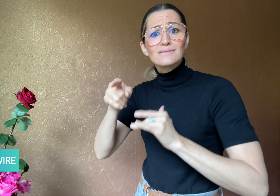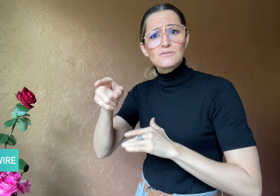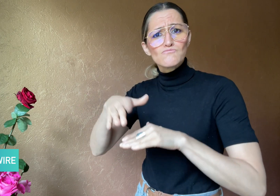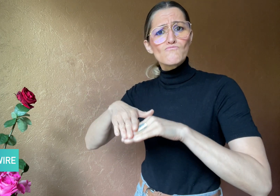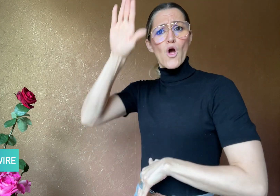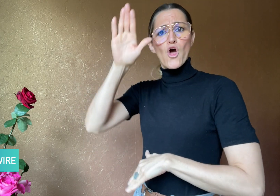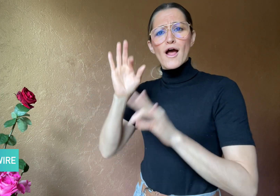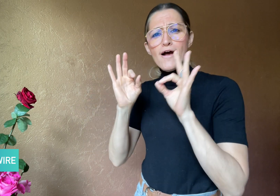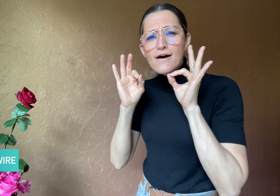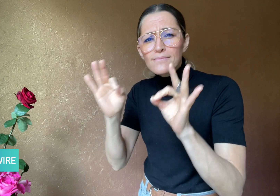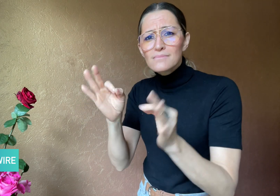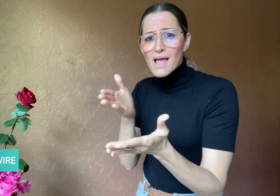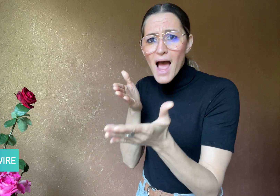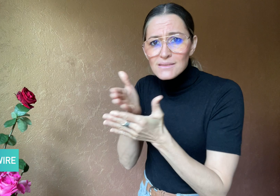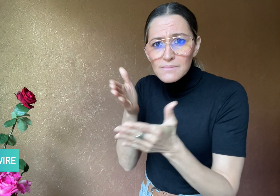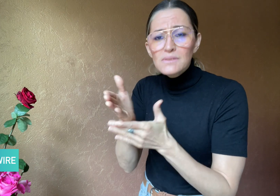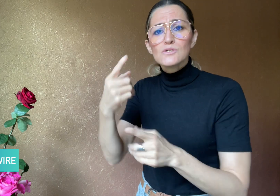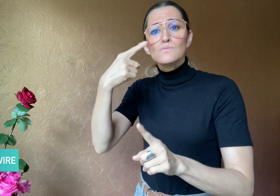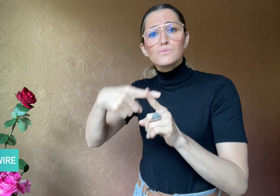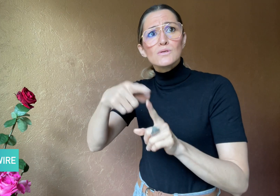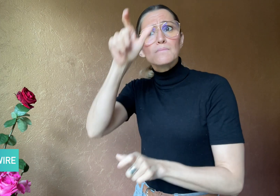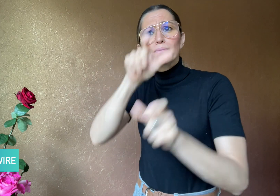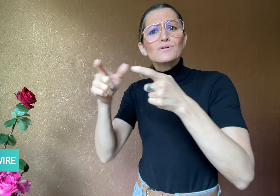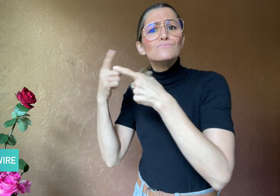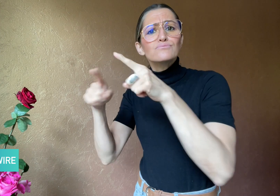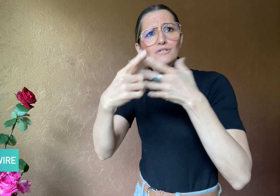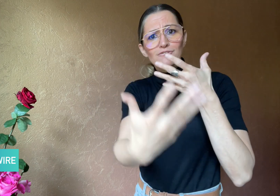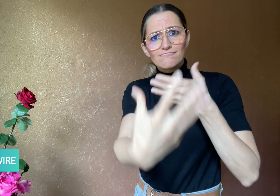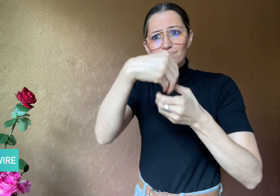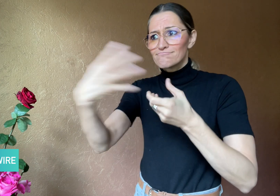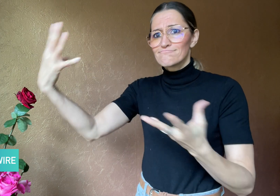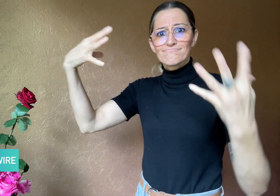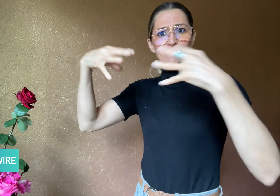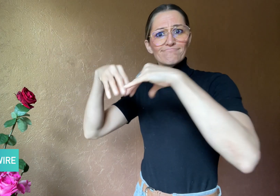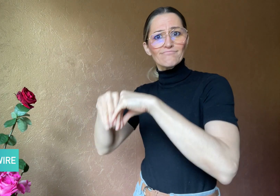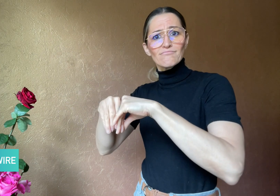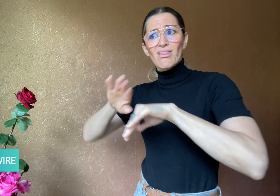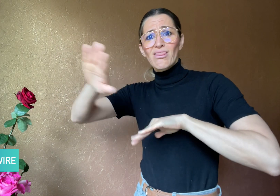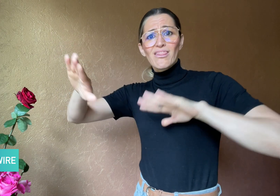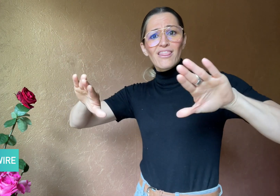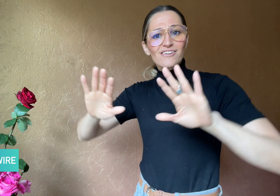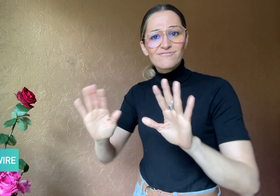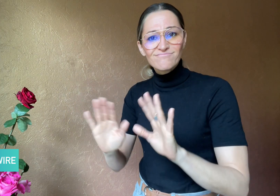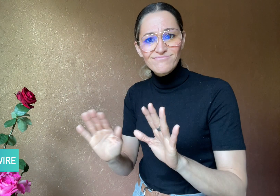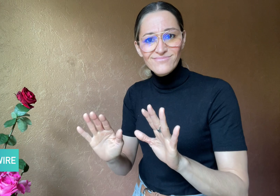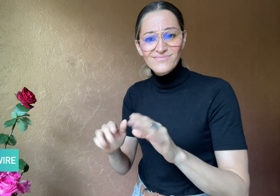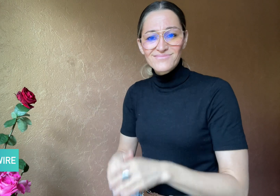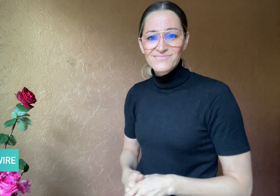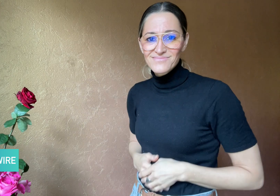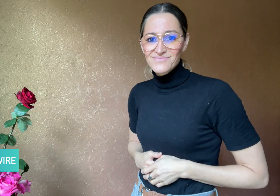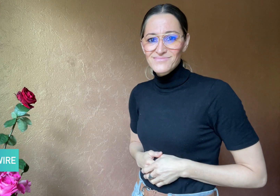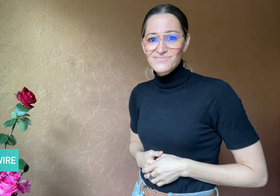the Internet more accessible and inclusive.